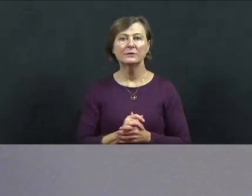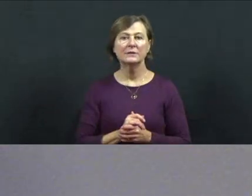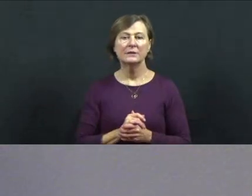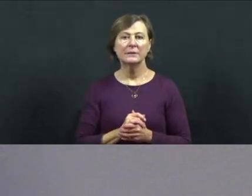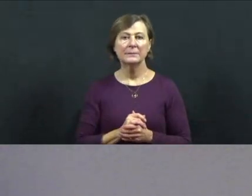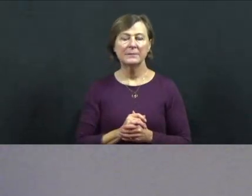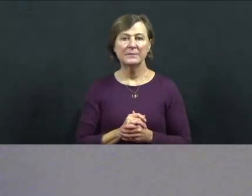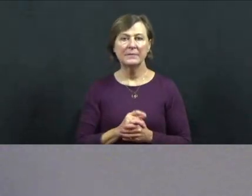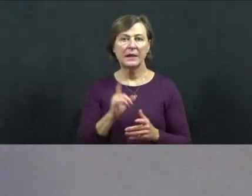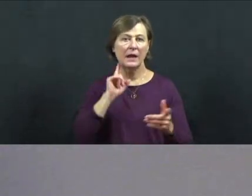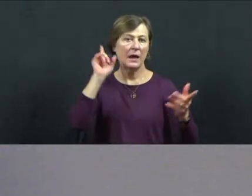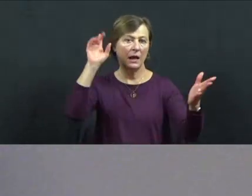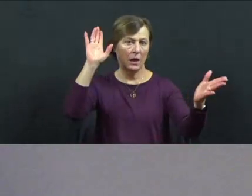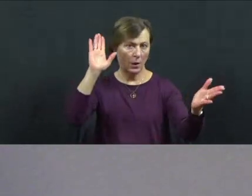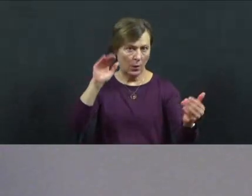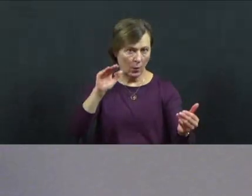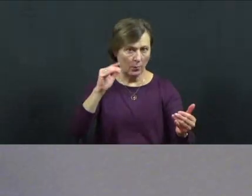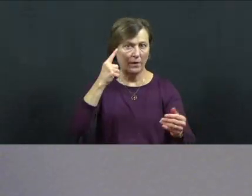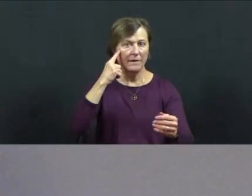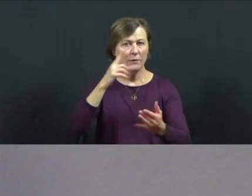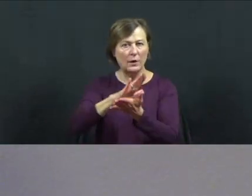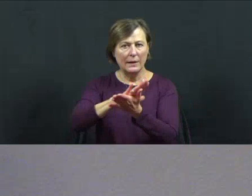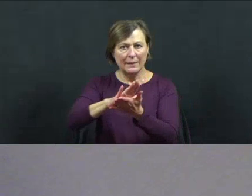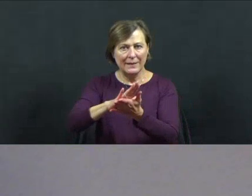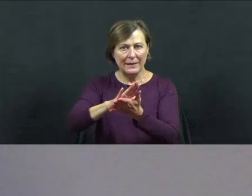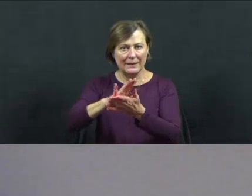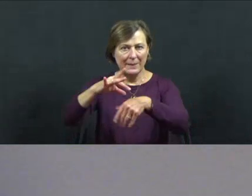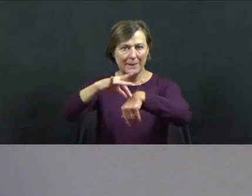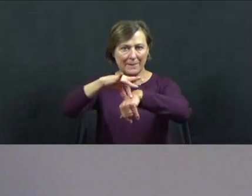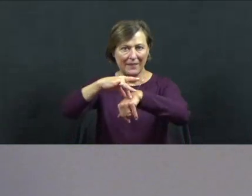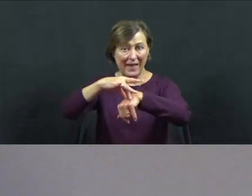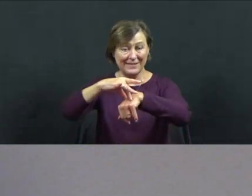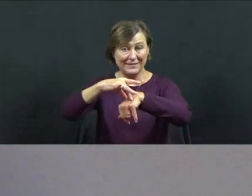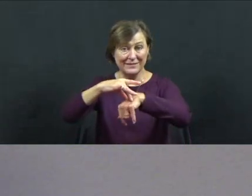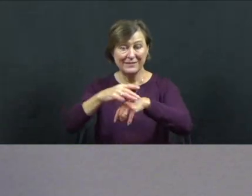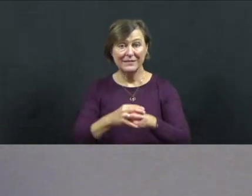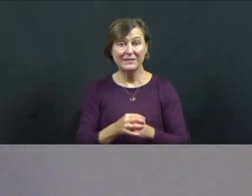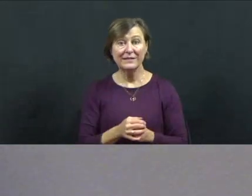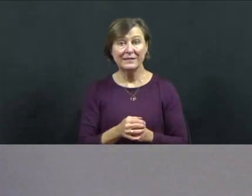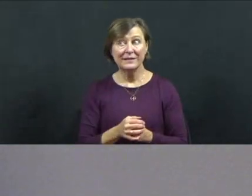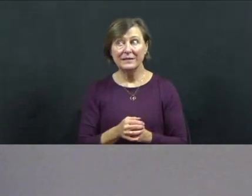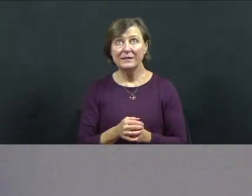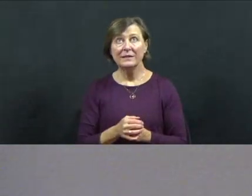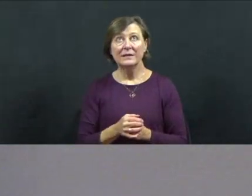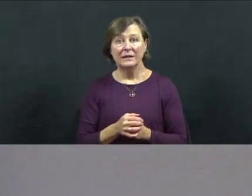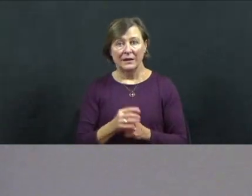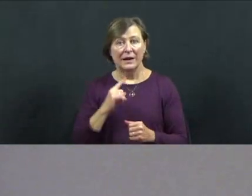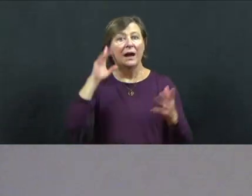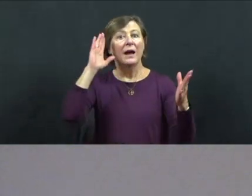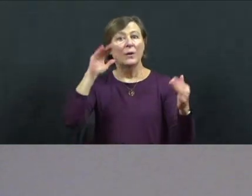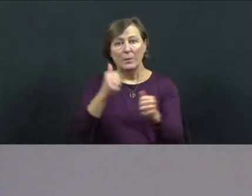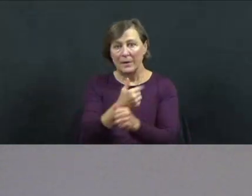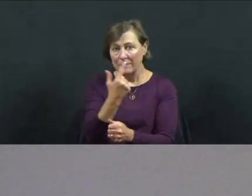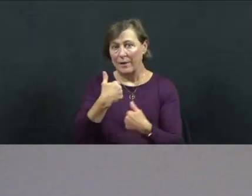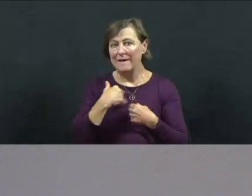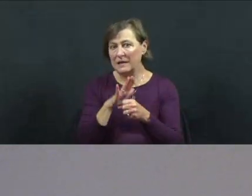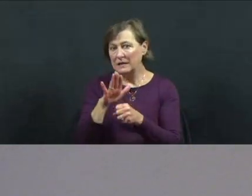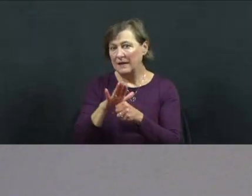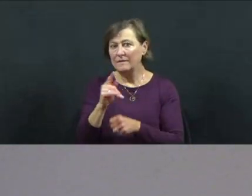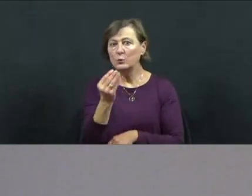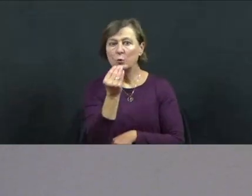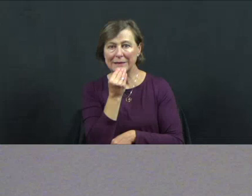I hope for a clean planet. I hope everyone gets enough to eat.